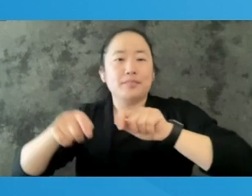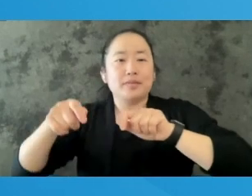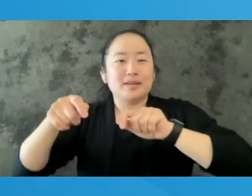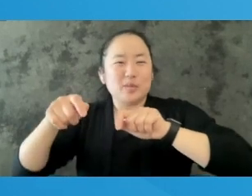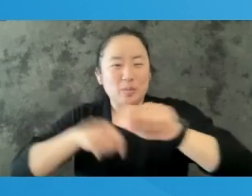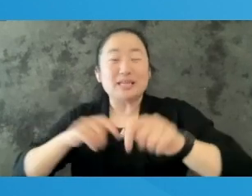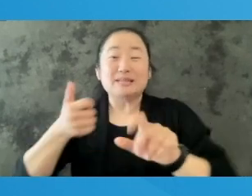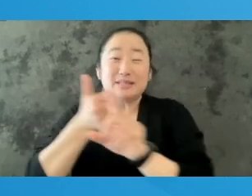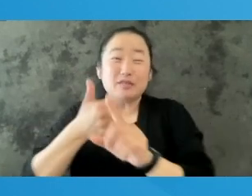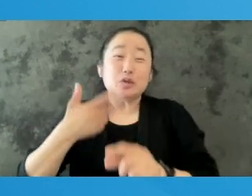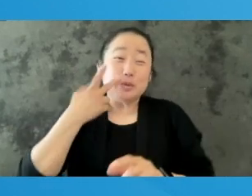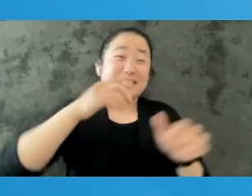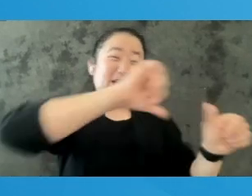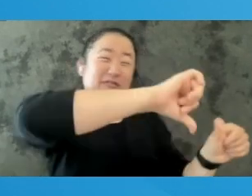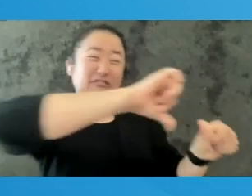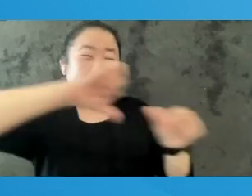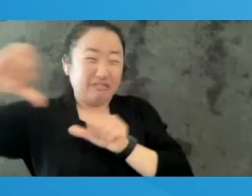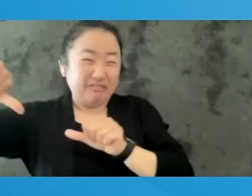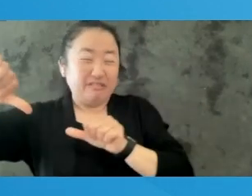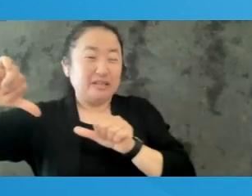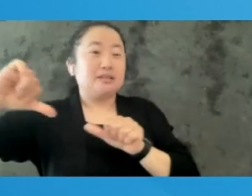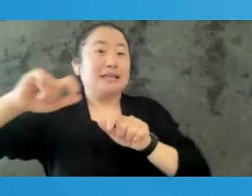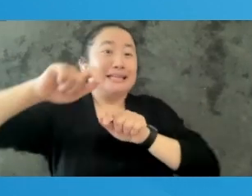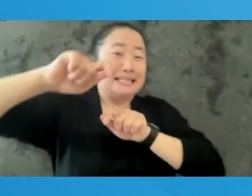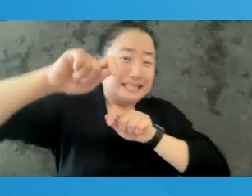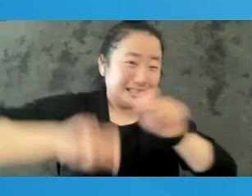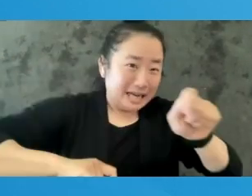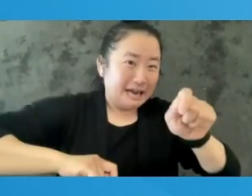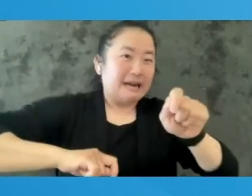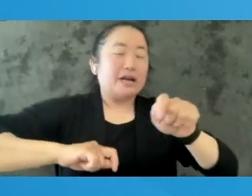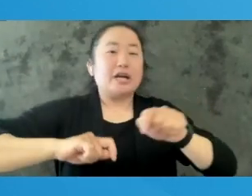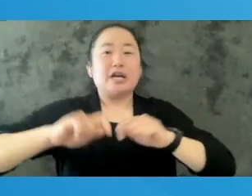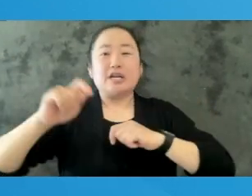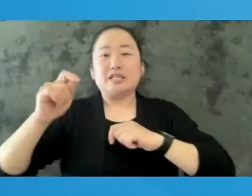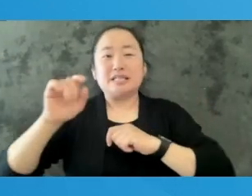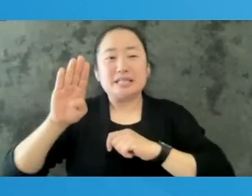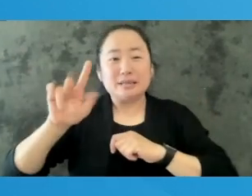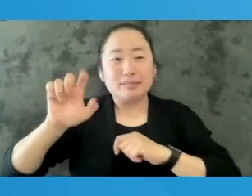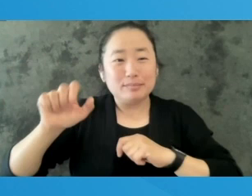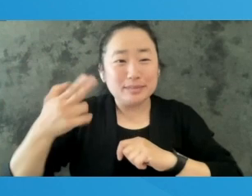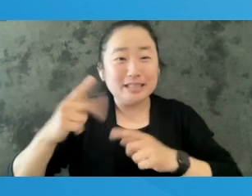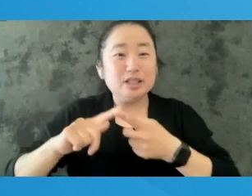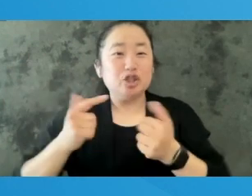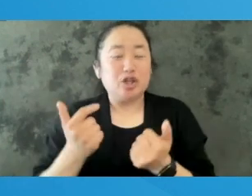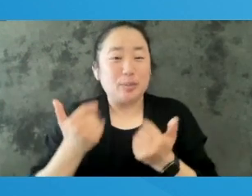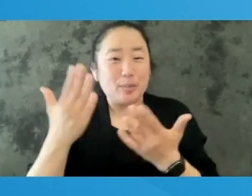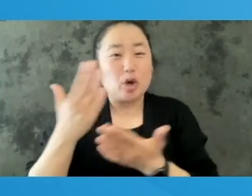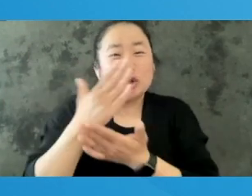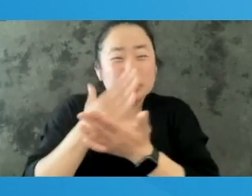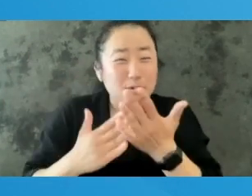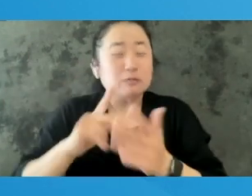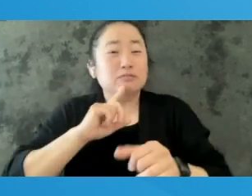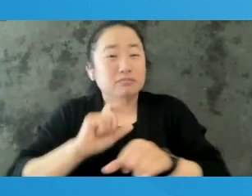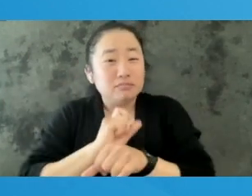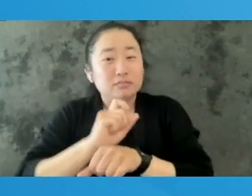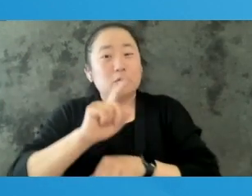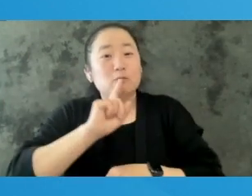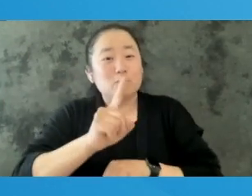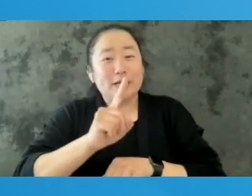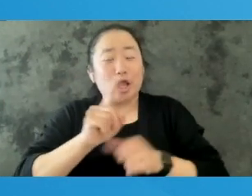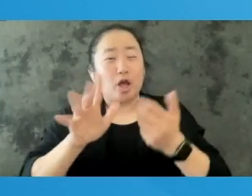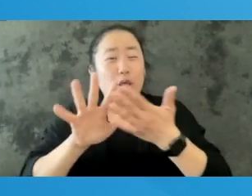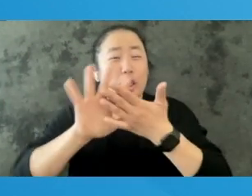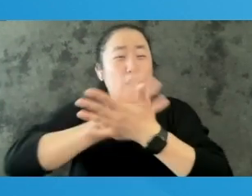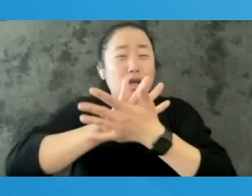As you could see, tears, bleaches, and burns parts, really sort of distorting the image